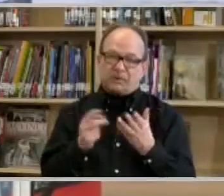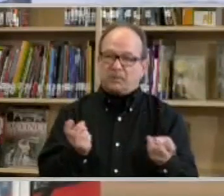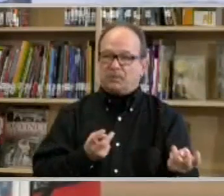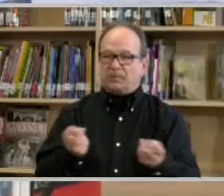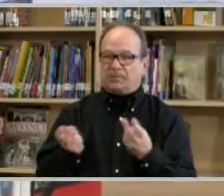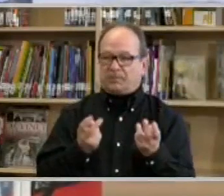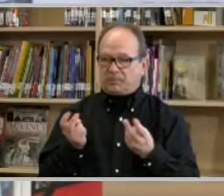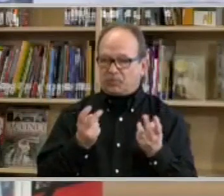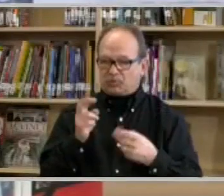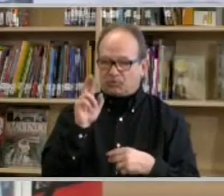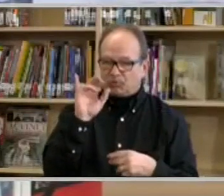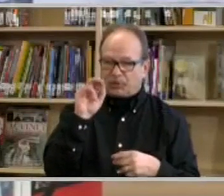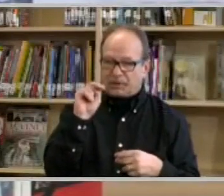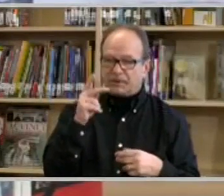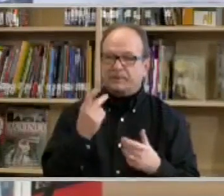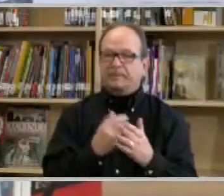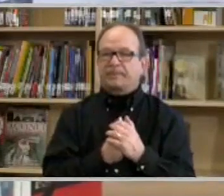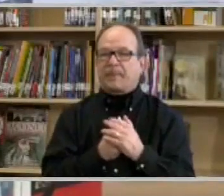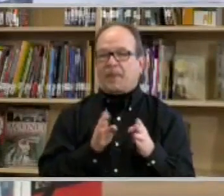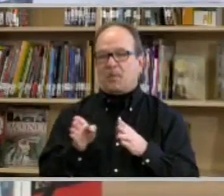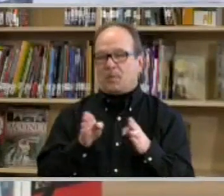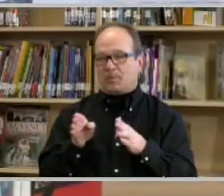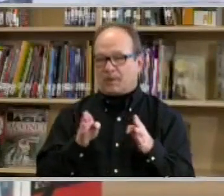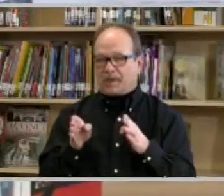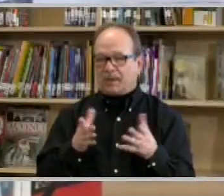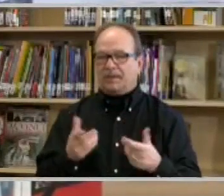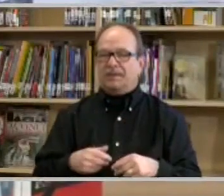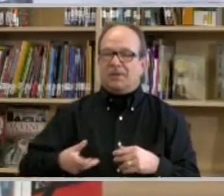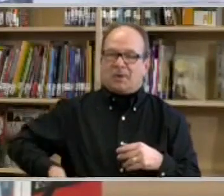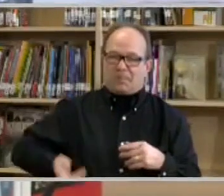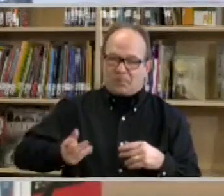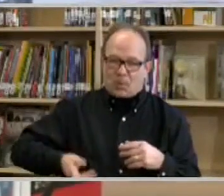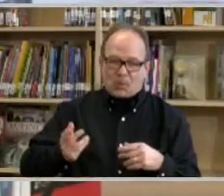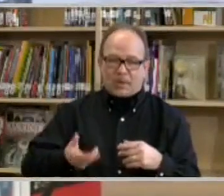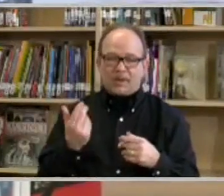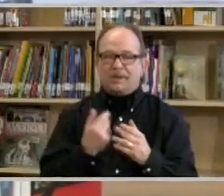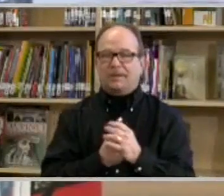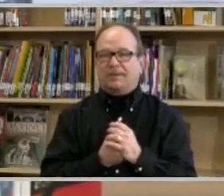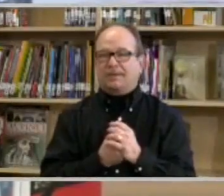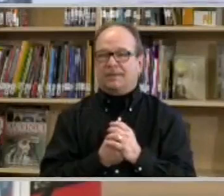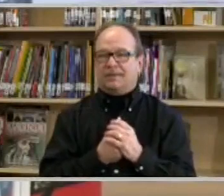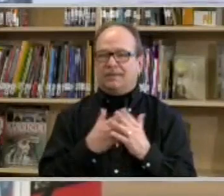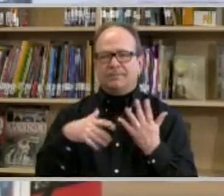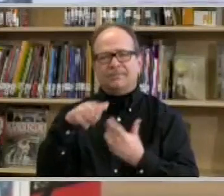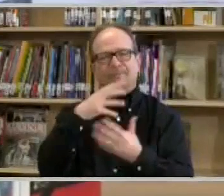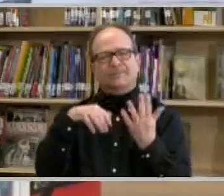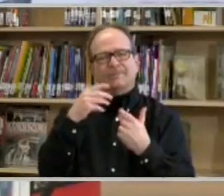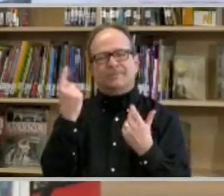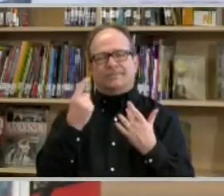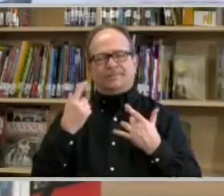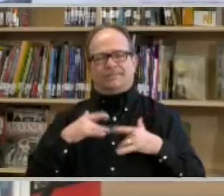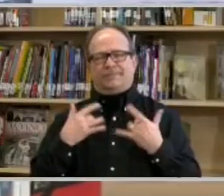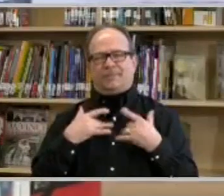BOYS AND GIRLS CLUBS AND HAVE SKATING ON THE INSIDE AND D.C. ANOTHER BOWLING RINK, SOMETHING THAT WILL GIVE THEM SOCIAL